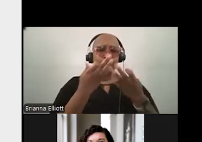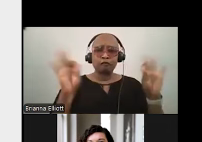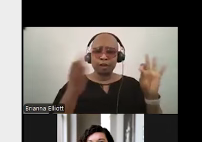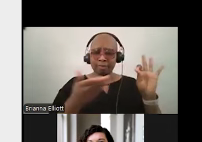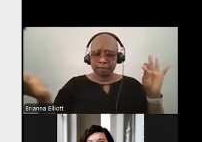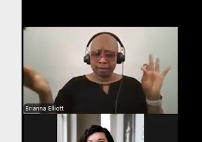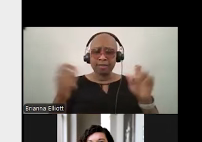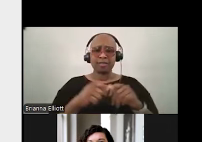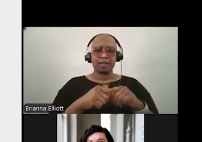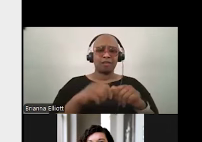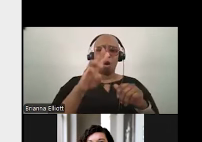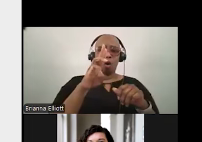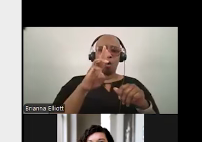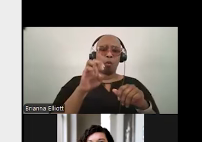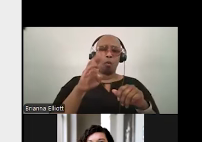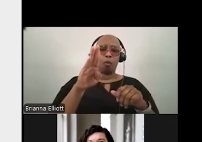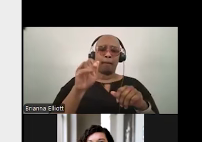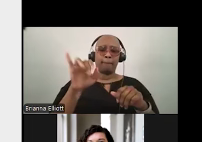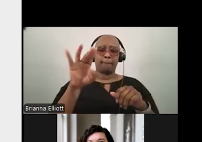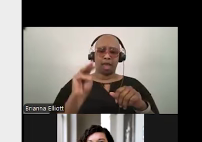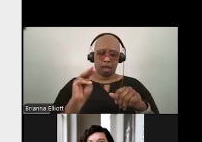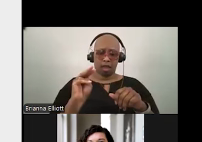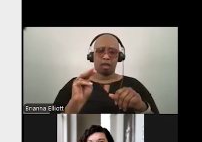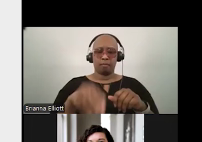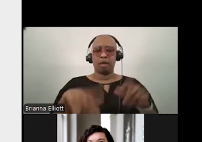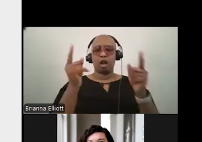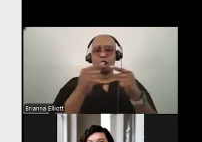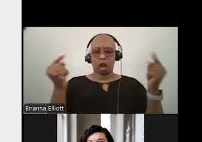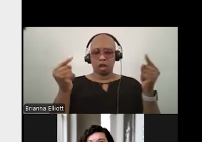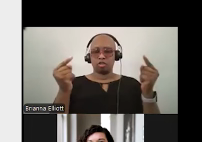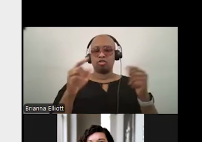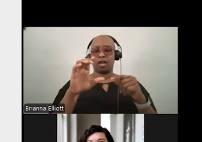color contrast analyzer. These are online free tools that you can use to help check